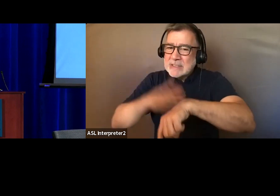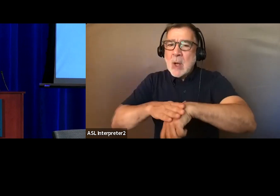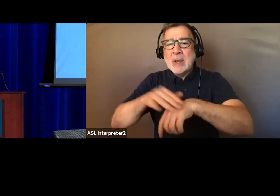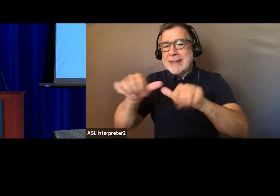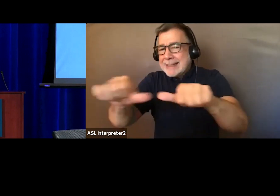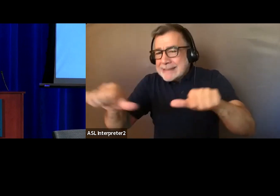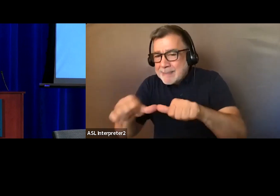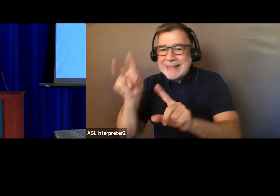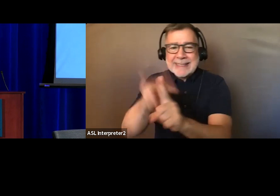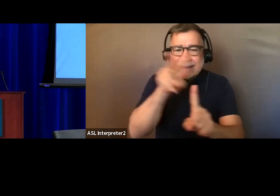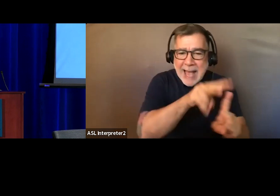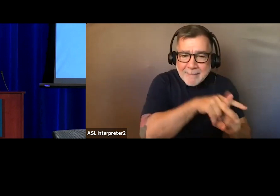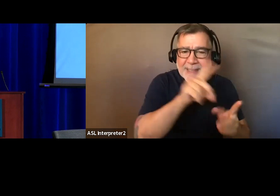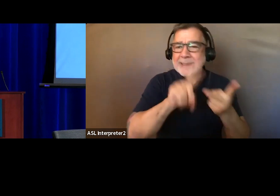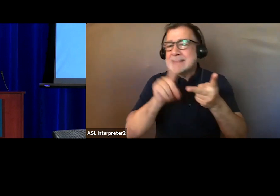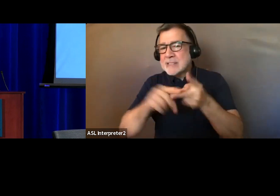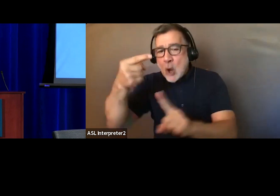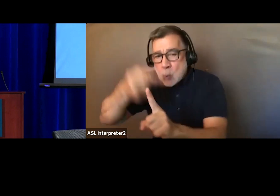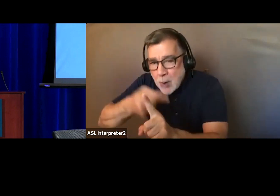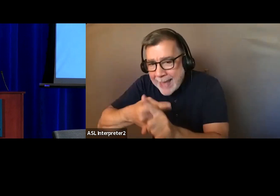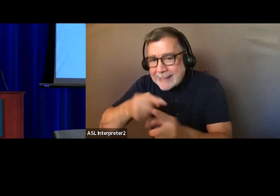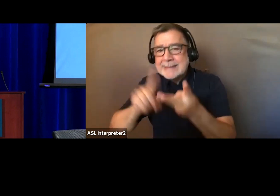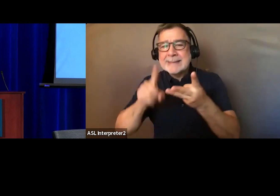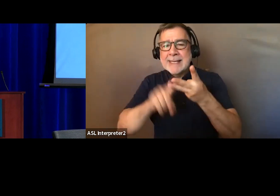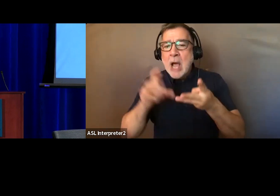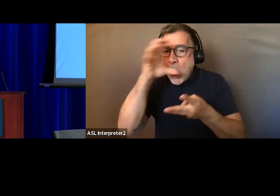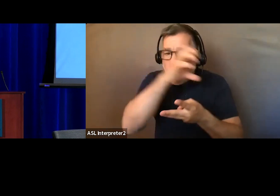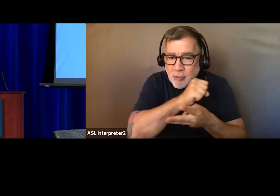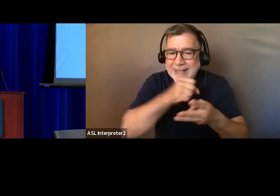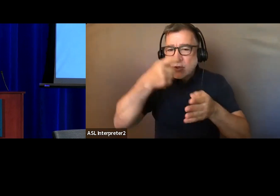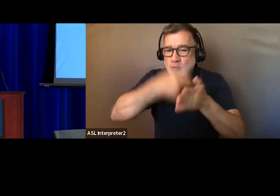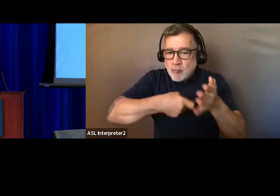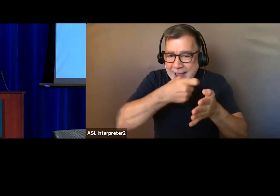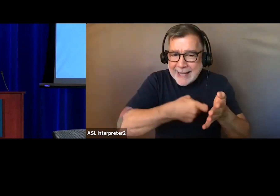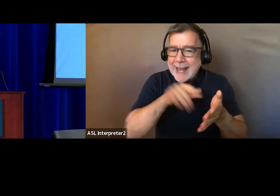and the appraisal rates, that all works up into your rent bill. So that's the foundation.